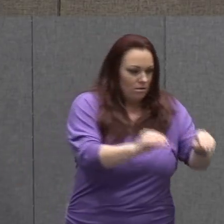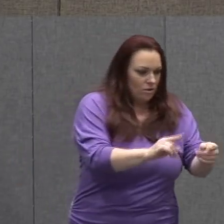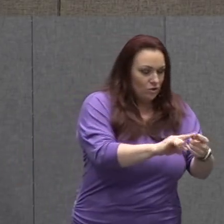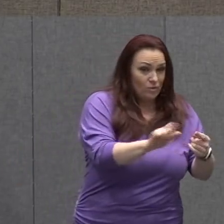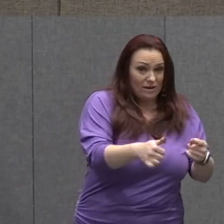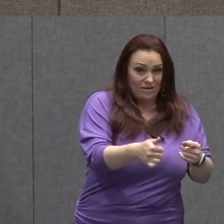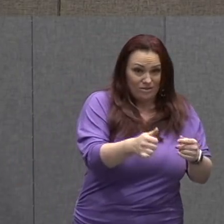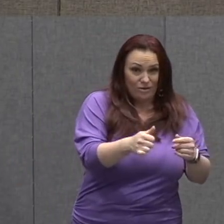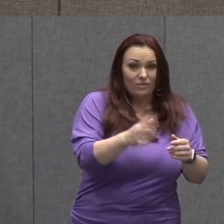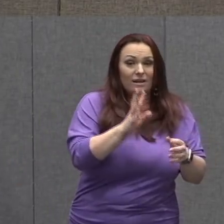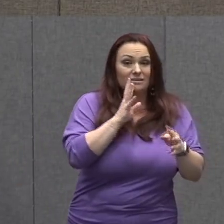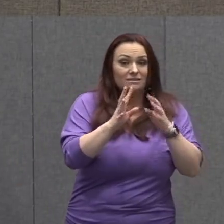Have you seen this before?